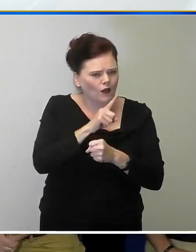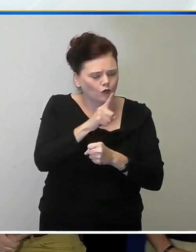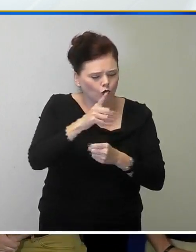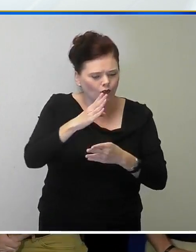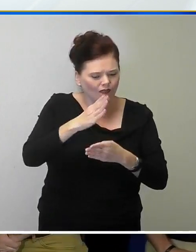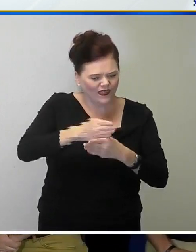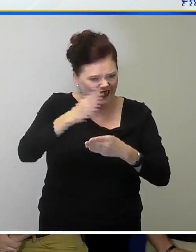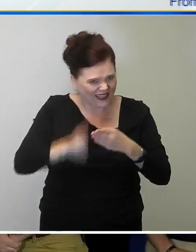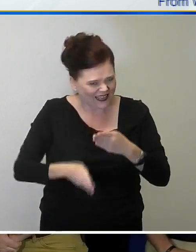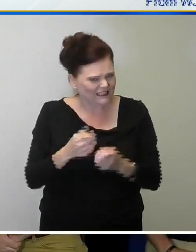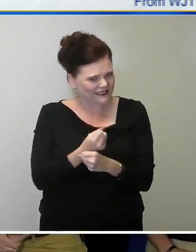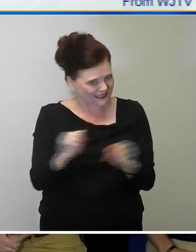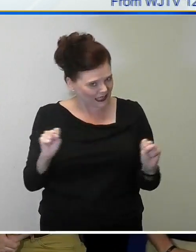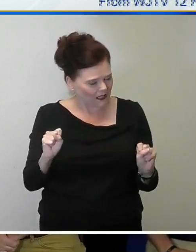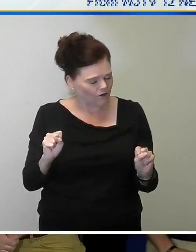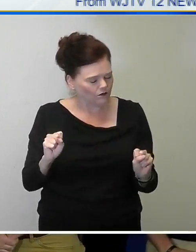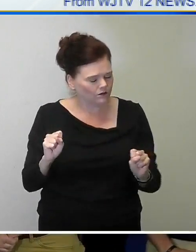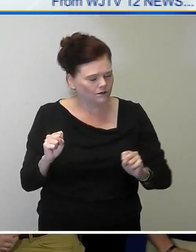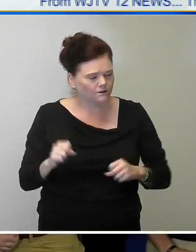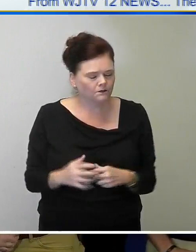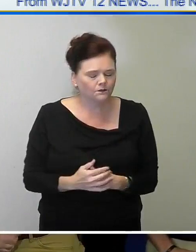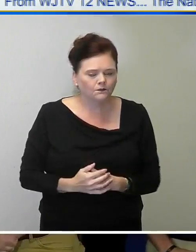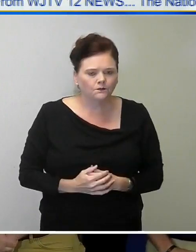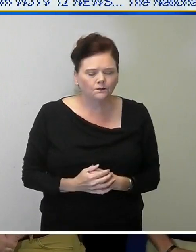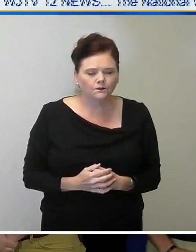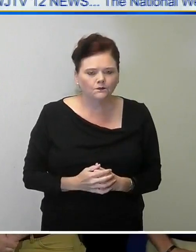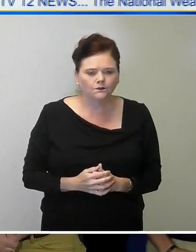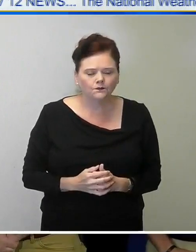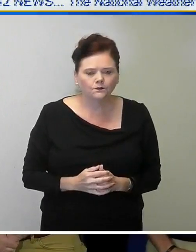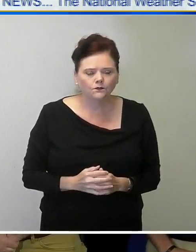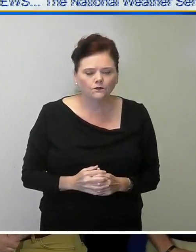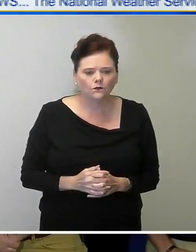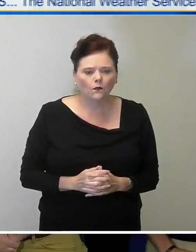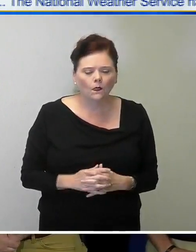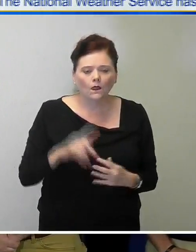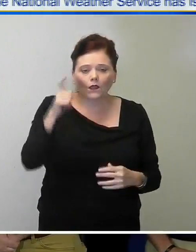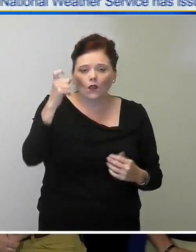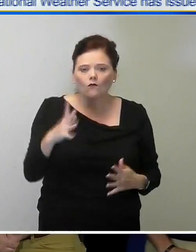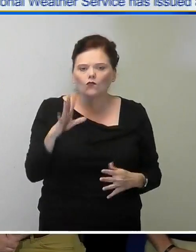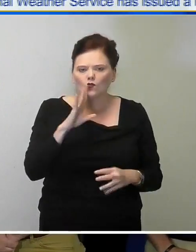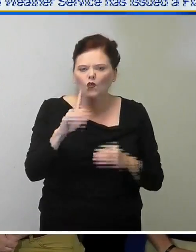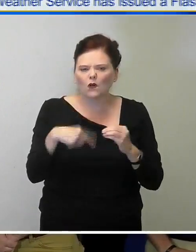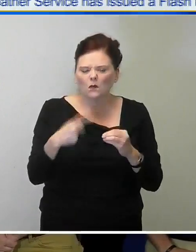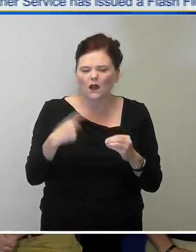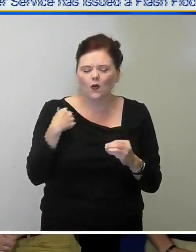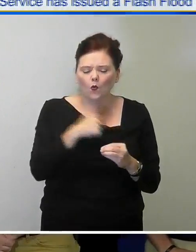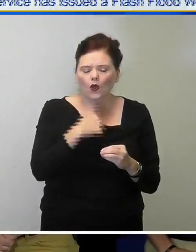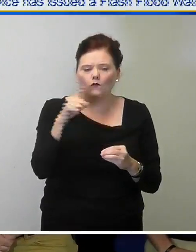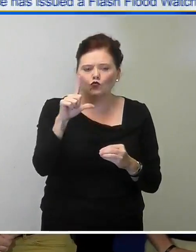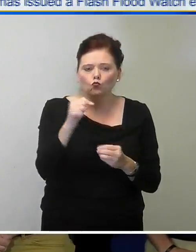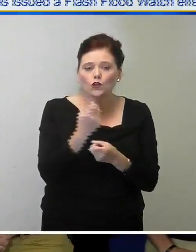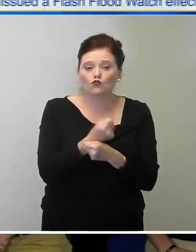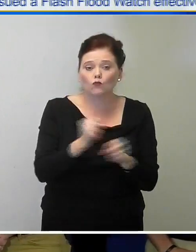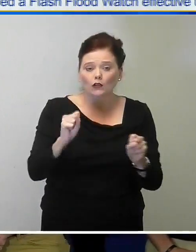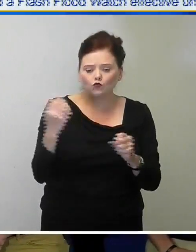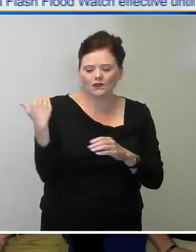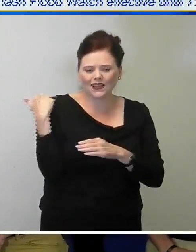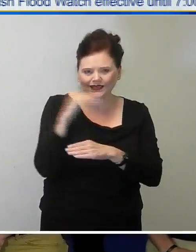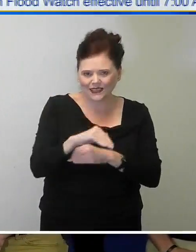DO NOT REFUEL THEM WHILE THEY ARE RUNNING. IF WE MADE IT THROUGH THE STORM MAKE IT THE REST OF THE WAY AS